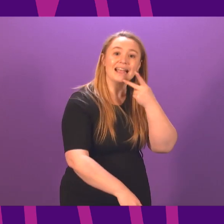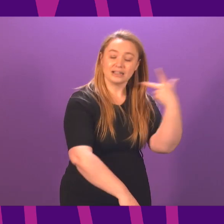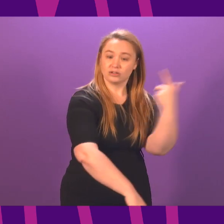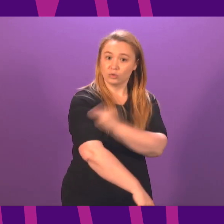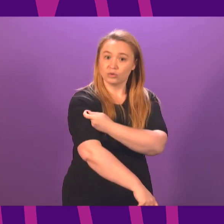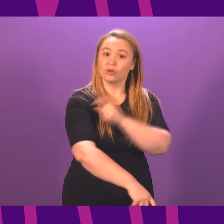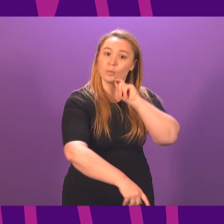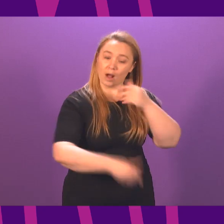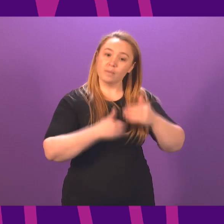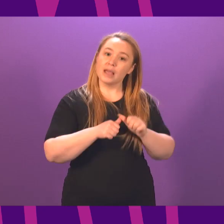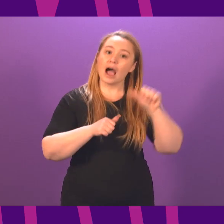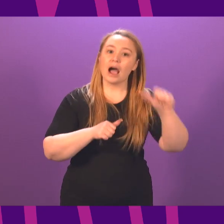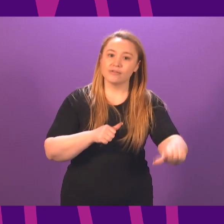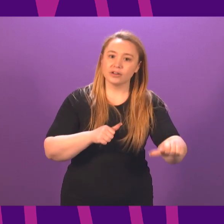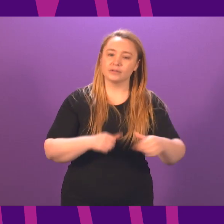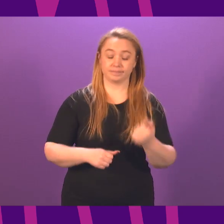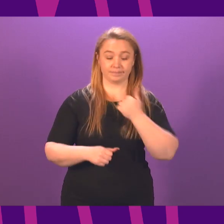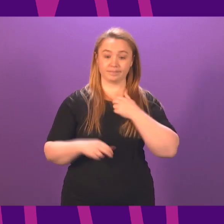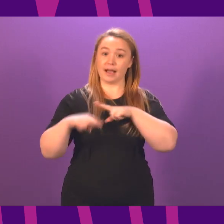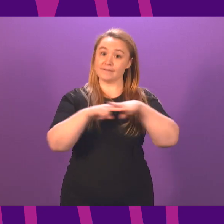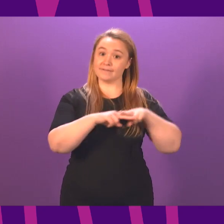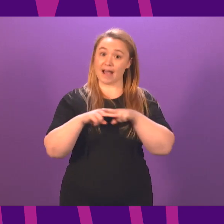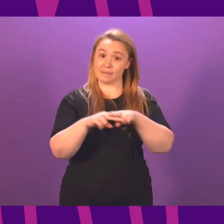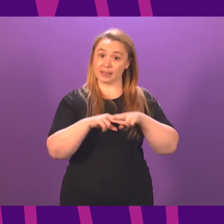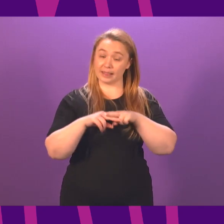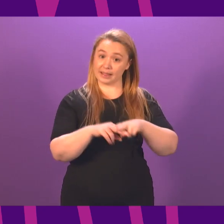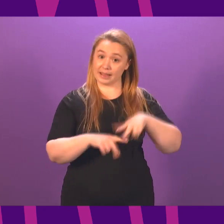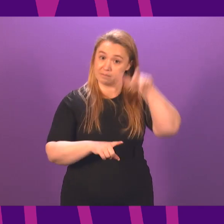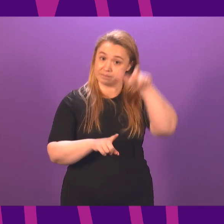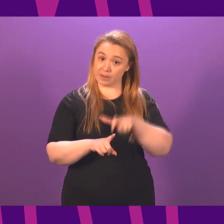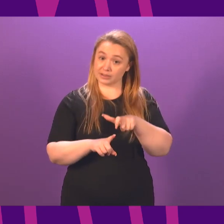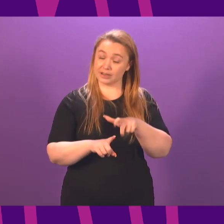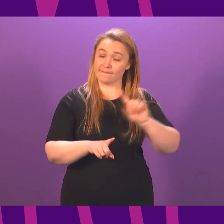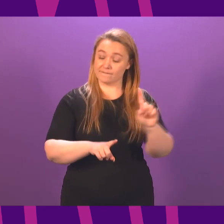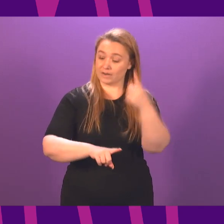that. When the family member whom I referred to earlier went for her first dose last week,